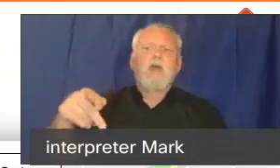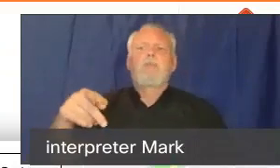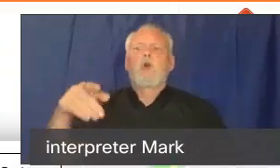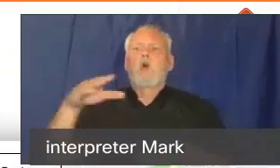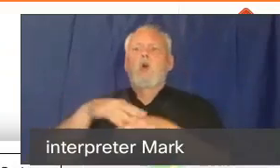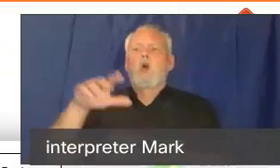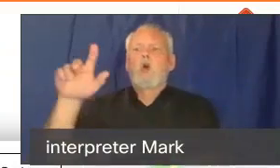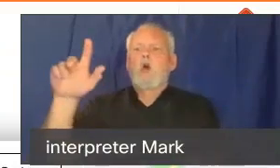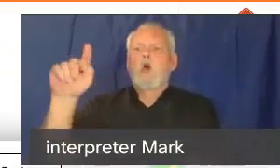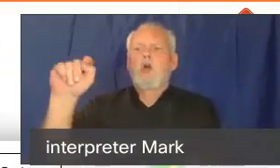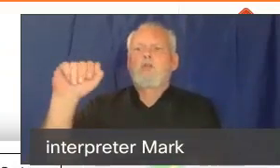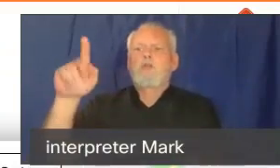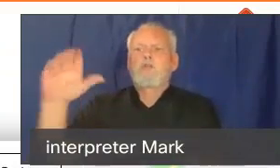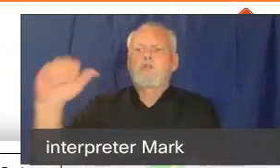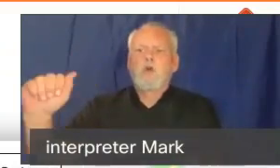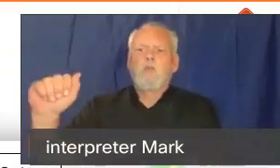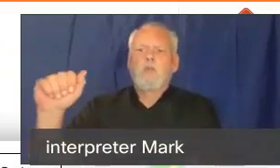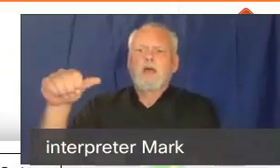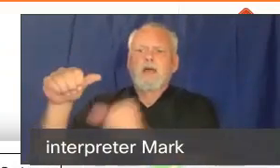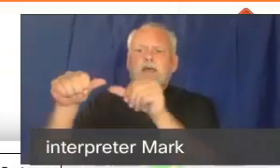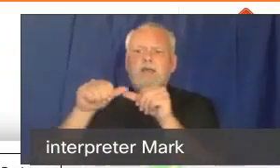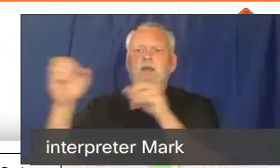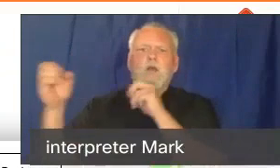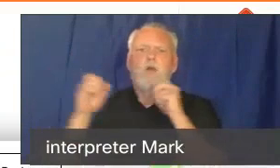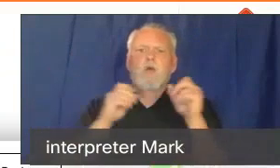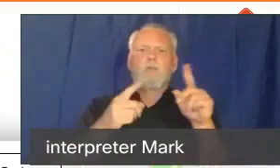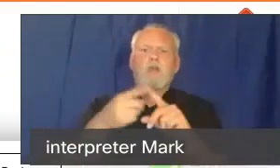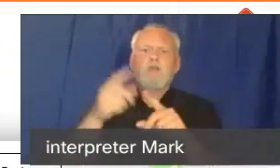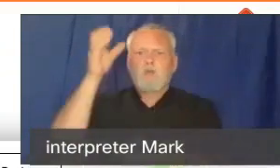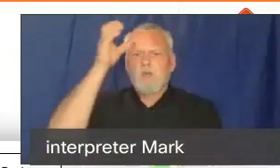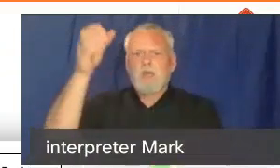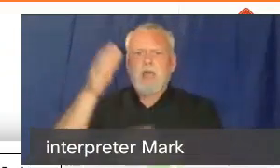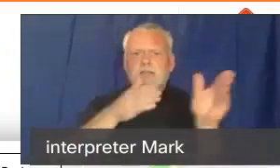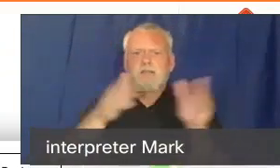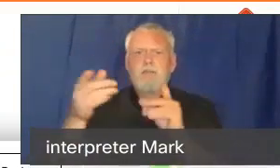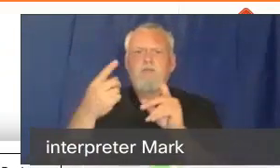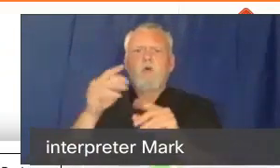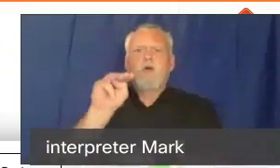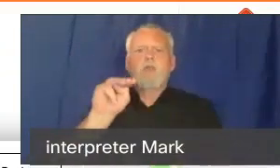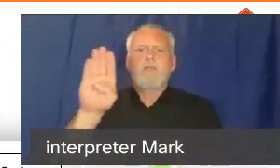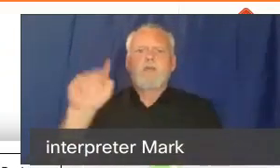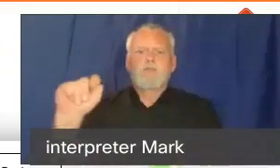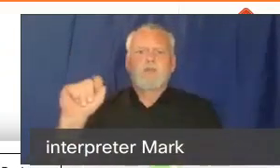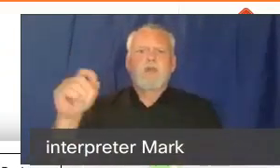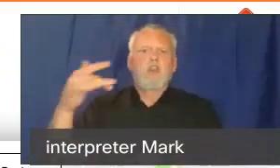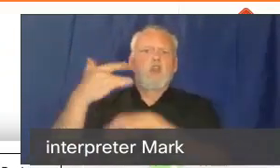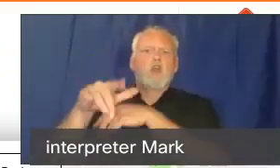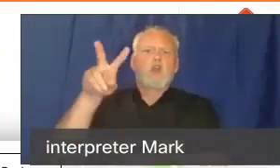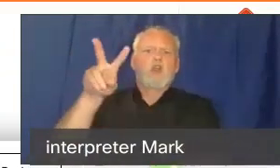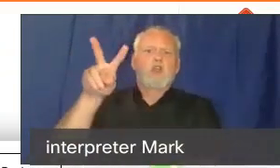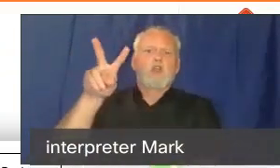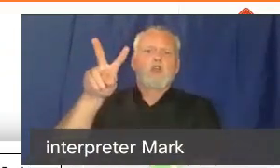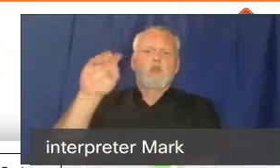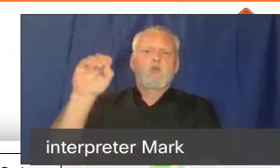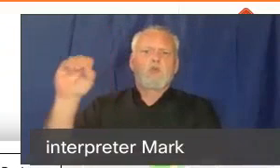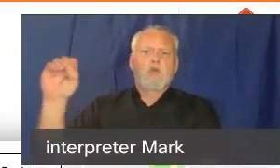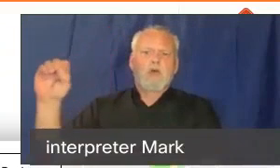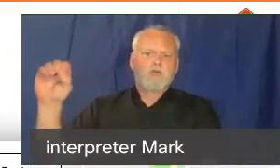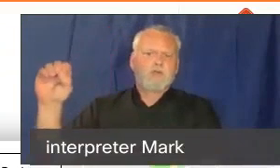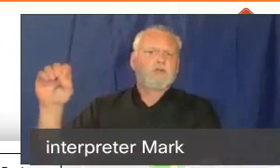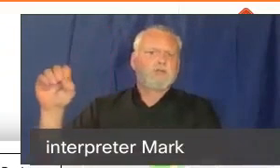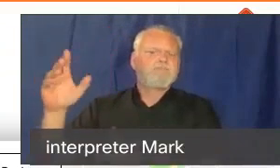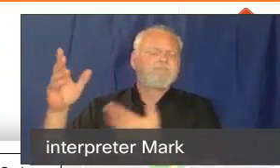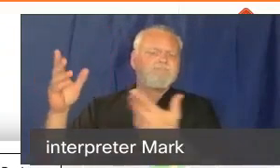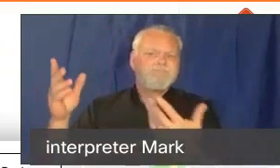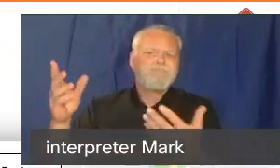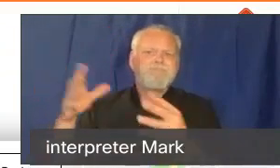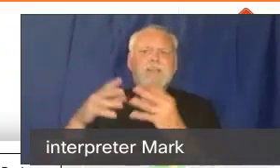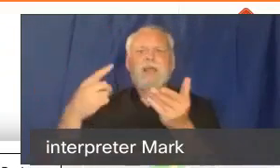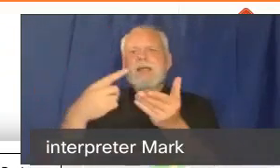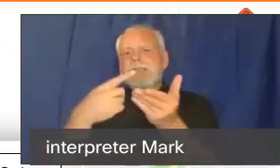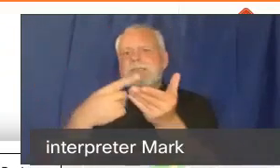Going back to the concept plan for the MEP branch trail and 2 thousand's there was a debate about how trail will get through.